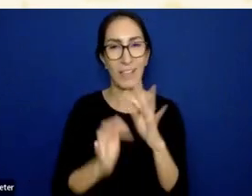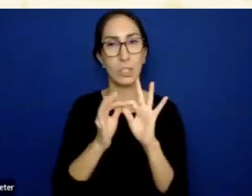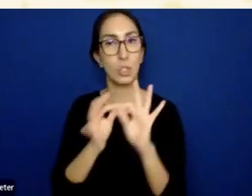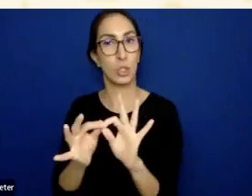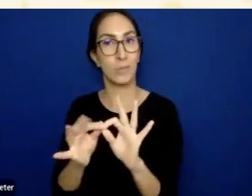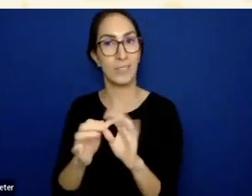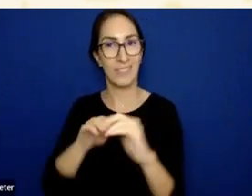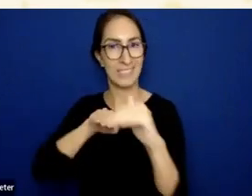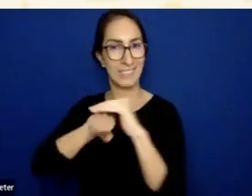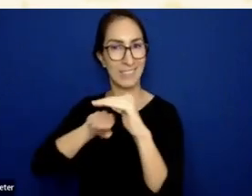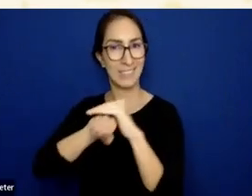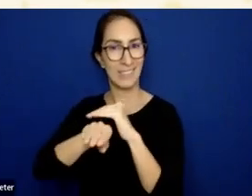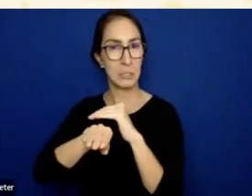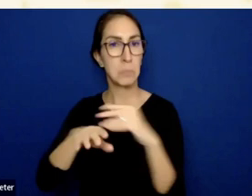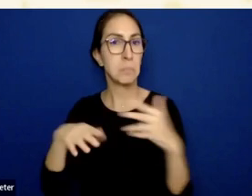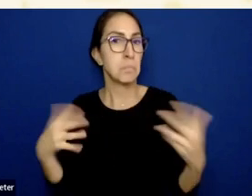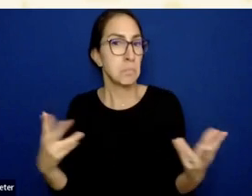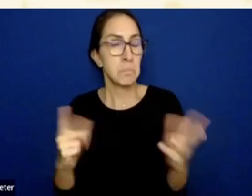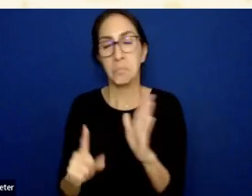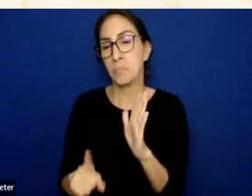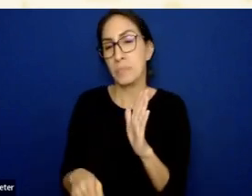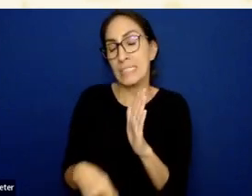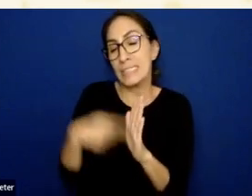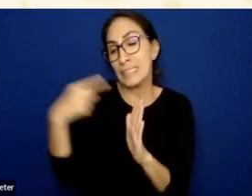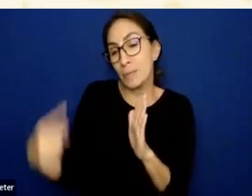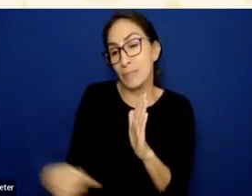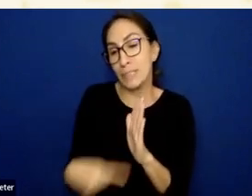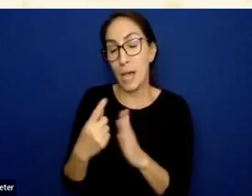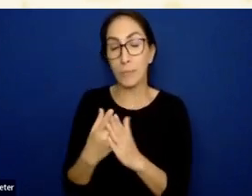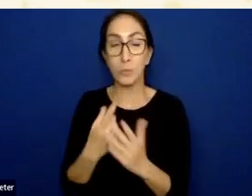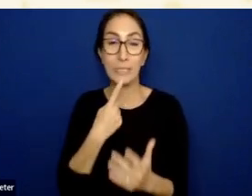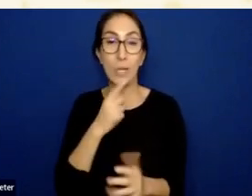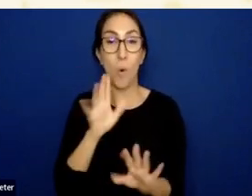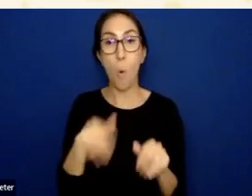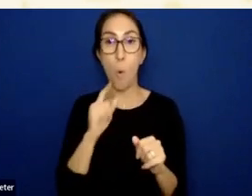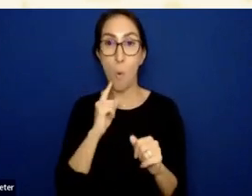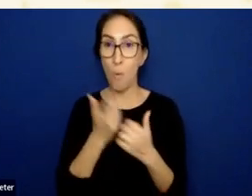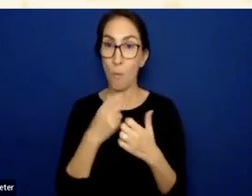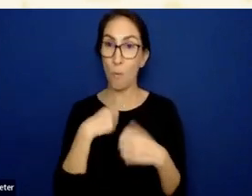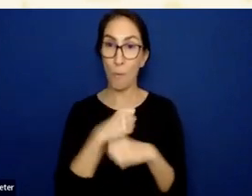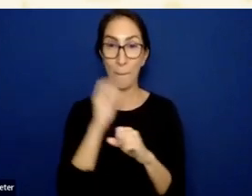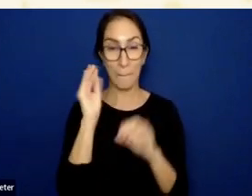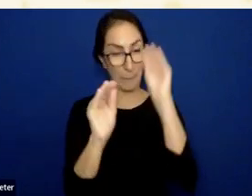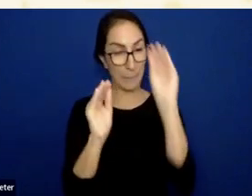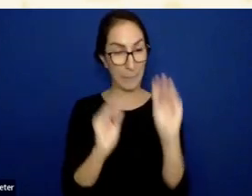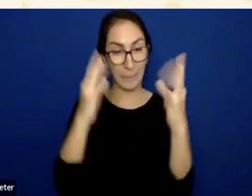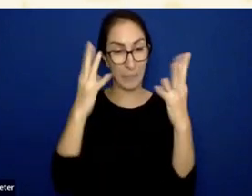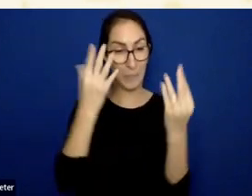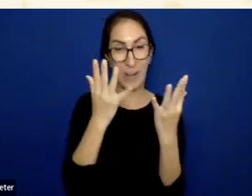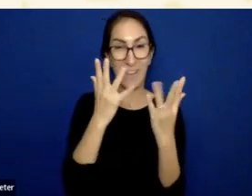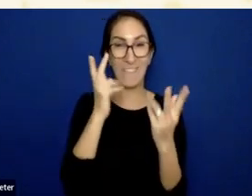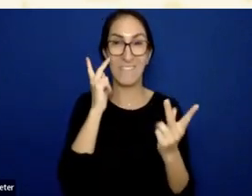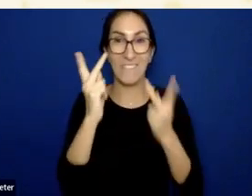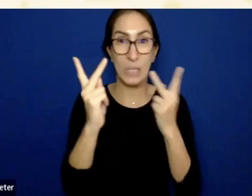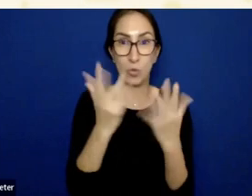Sometimes we say OK, we're talking about visualizations; of course we need to prioritize the visual part.